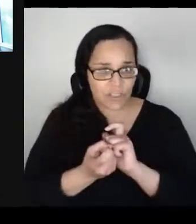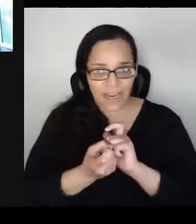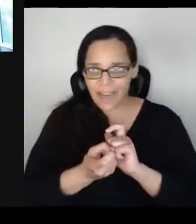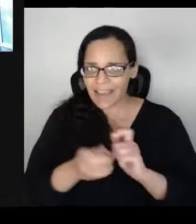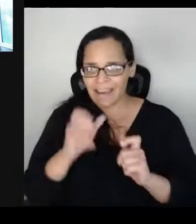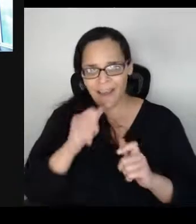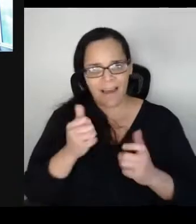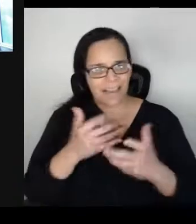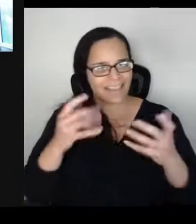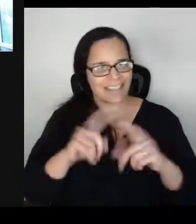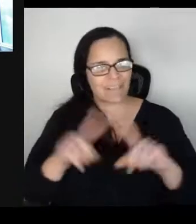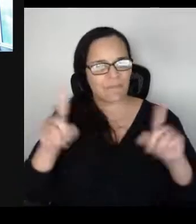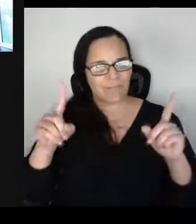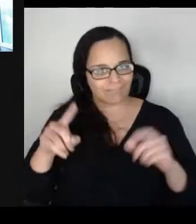if we don't really get at the roots.